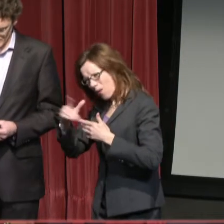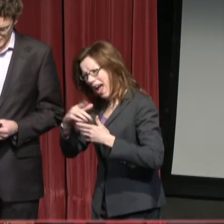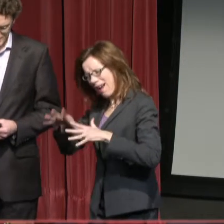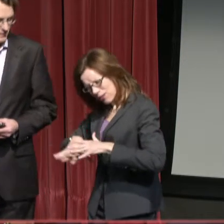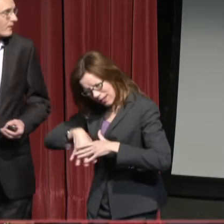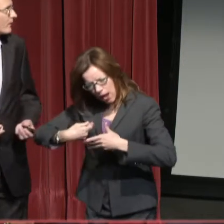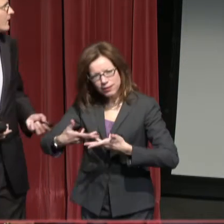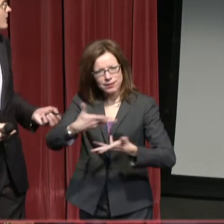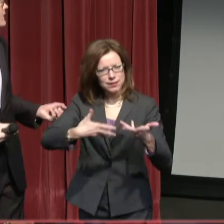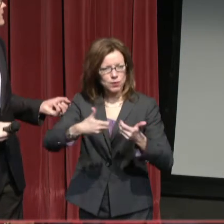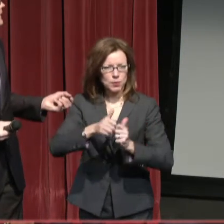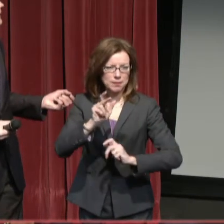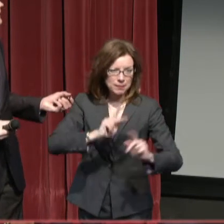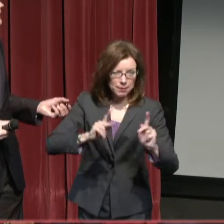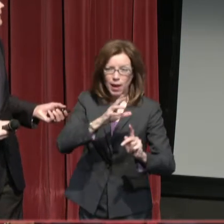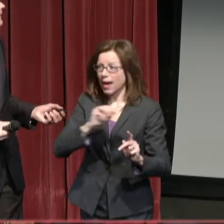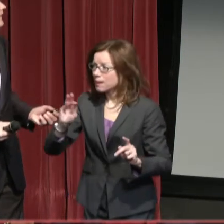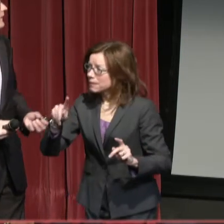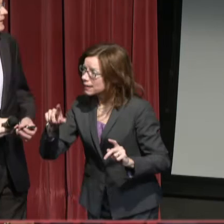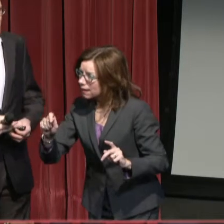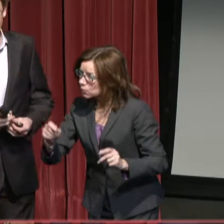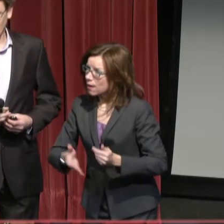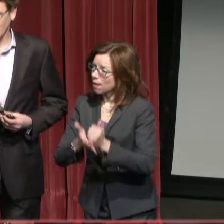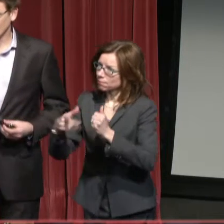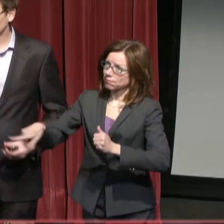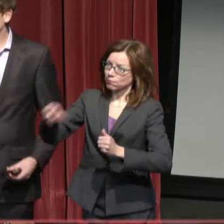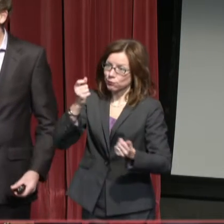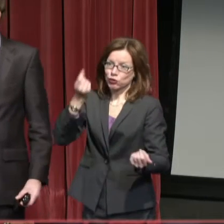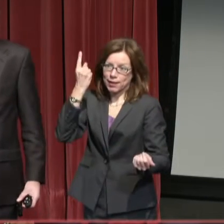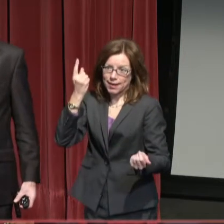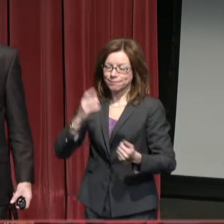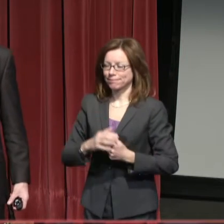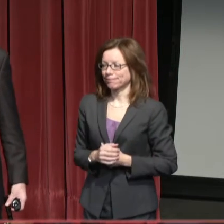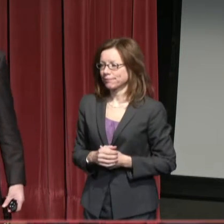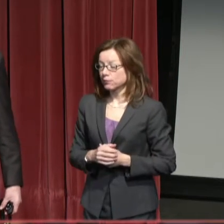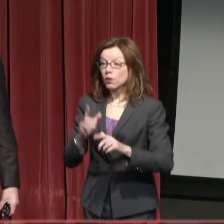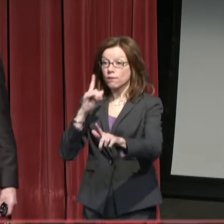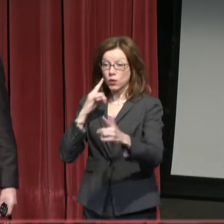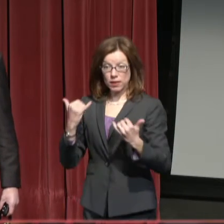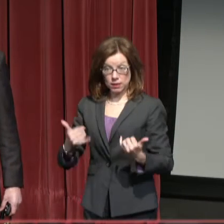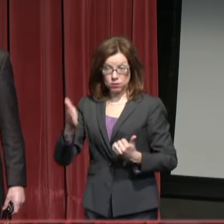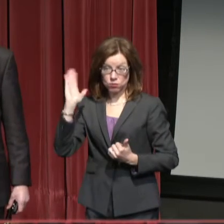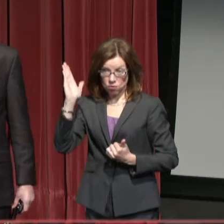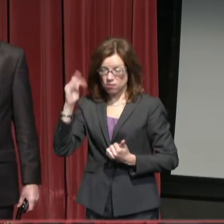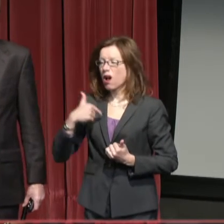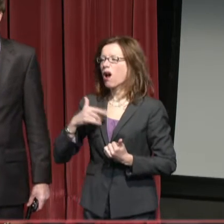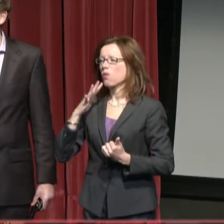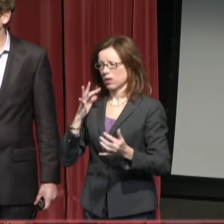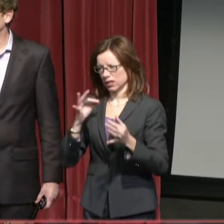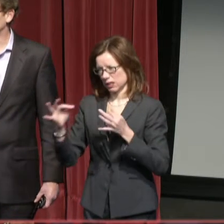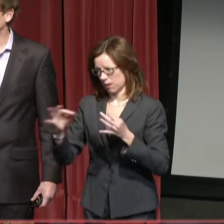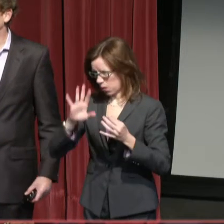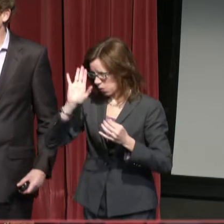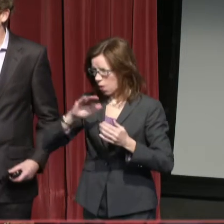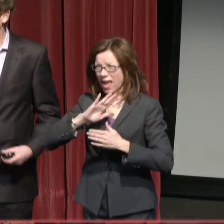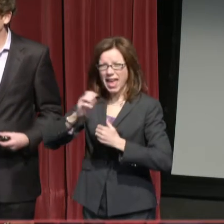to get the points across. And throughout the whole talk, I'll be talking about the interconnectedness of all things.